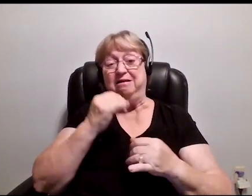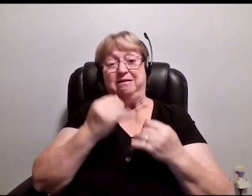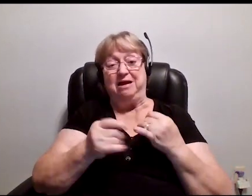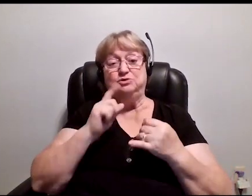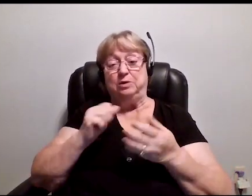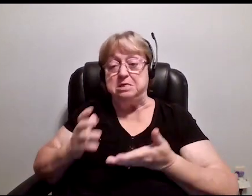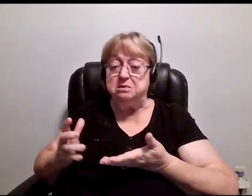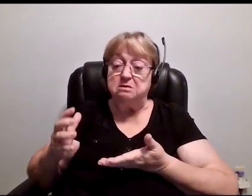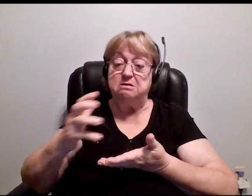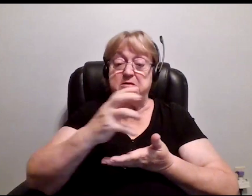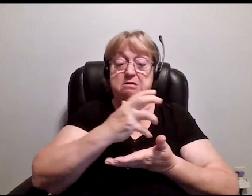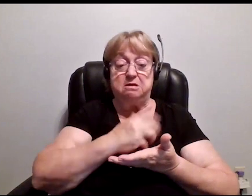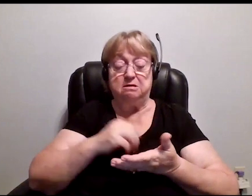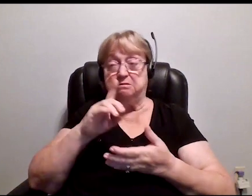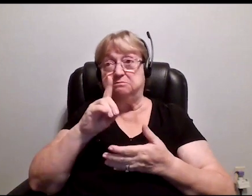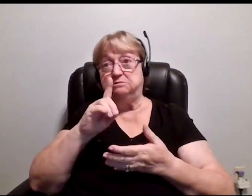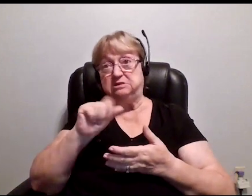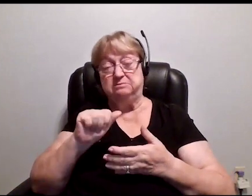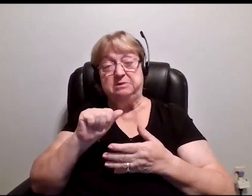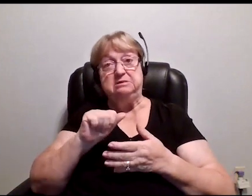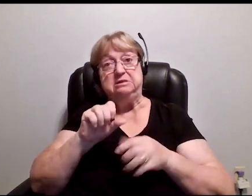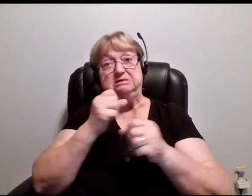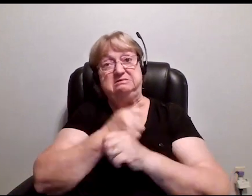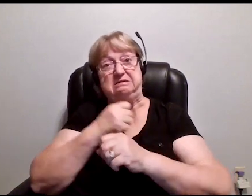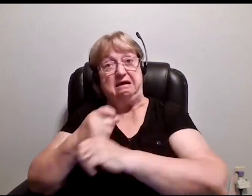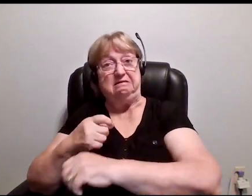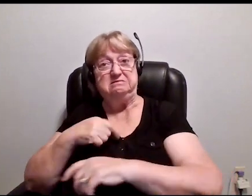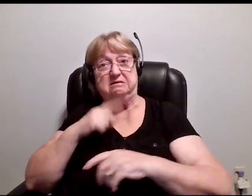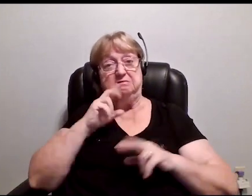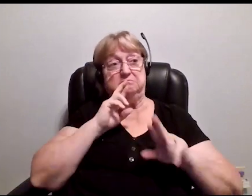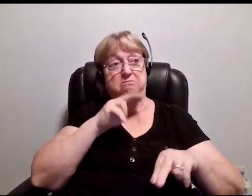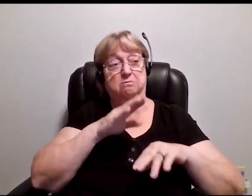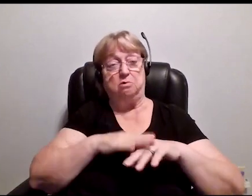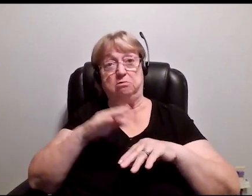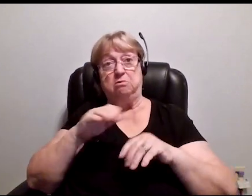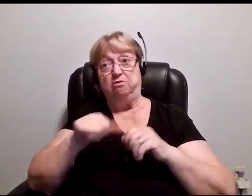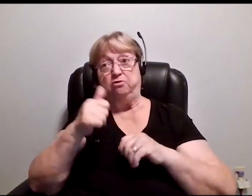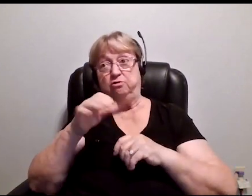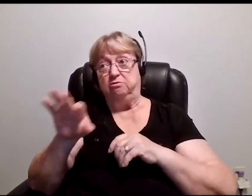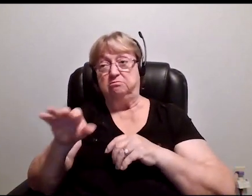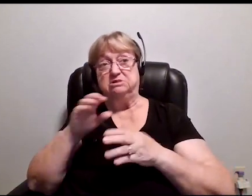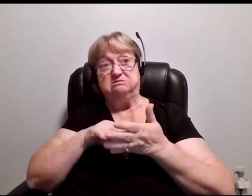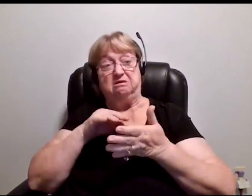disability status information and report on these findings in other studies. There are many other kinds of studies that can occur